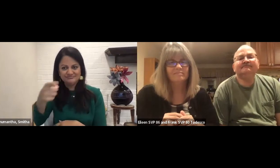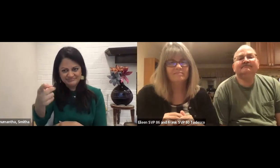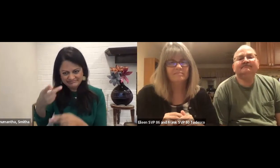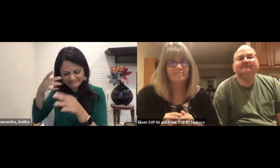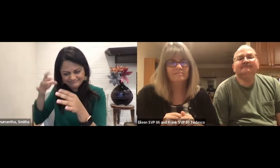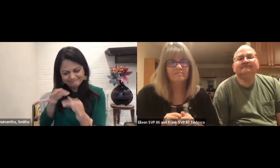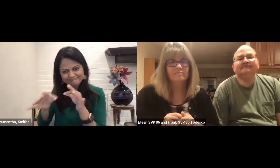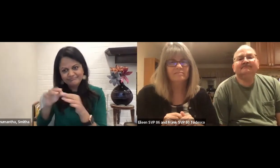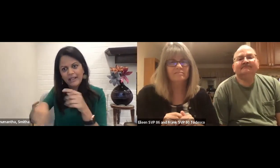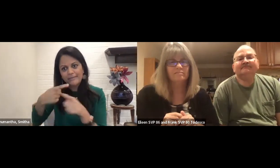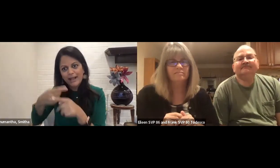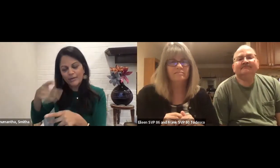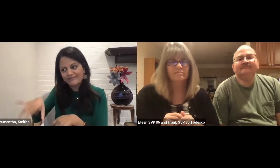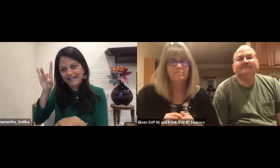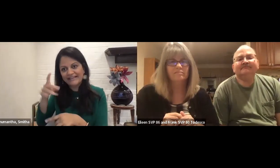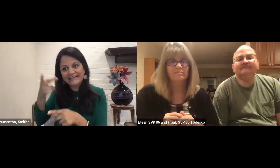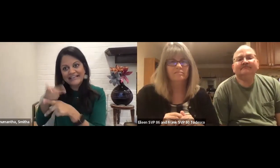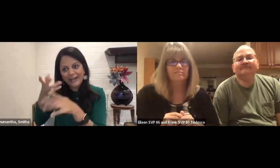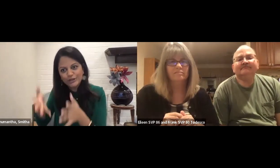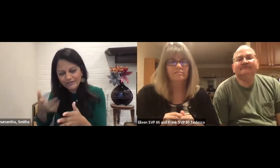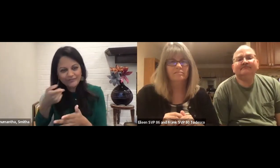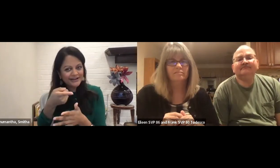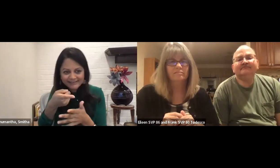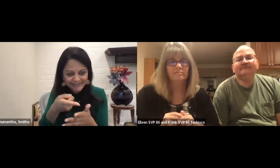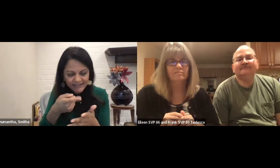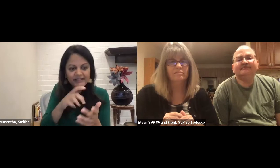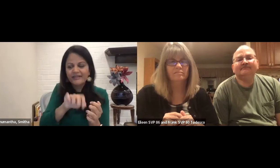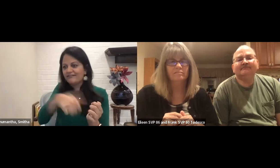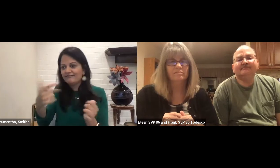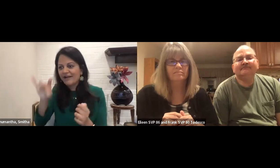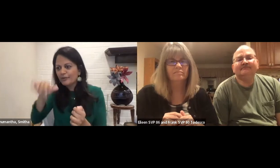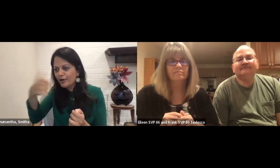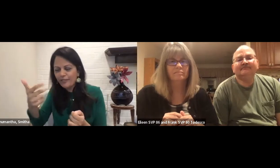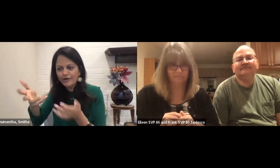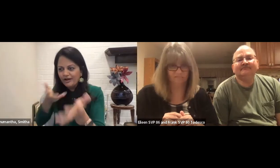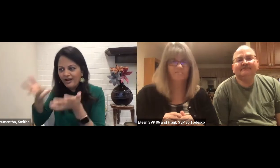So there are a few more questions here for you in the chat. Would you mind talking about finding a caregiver?